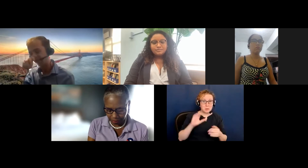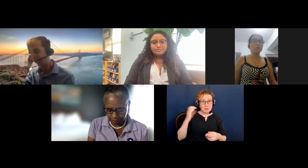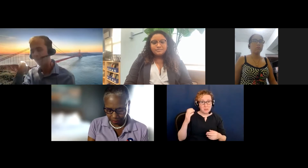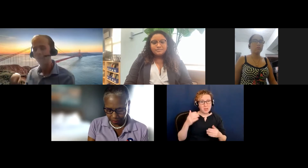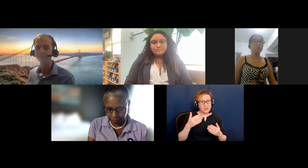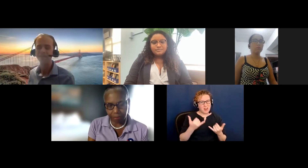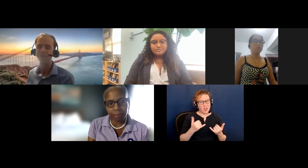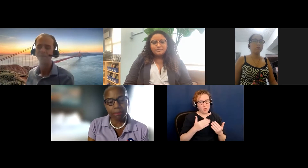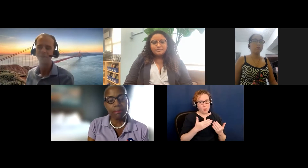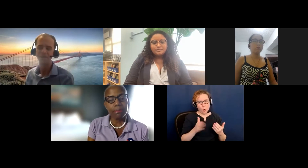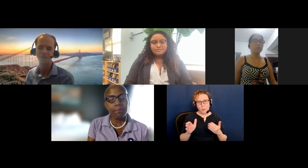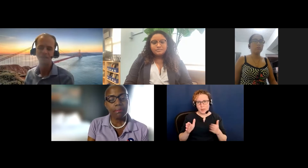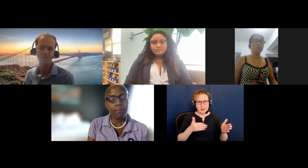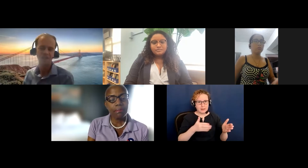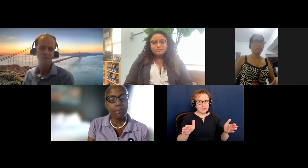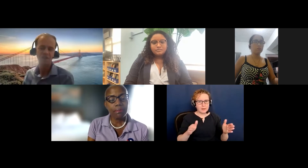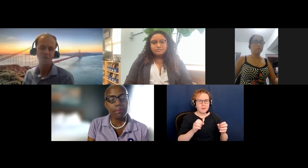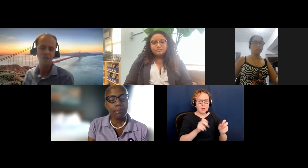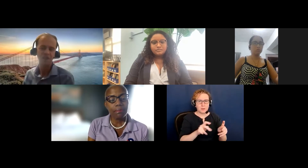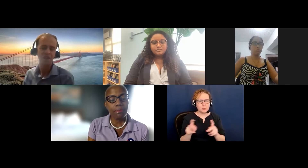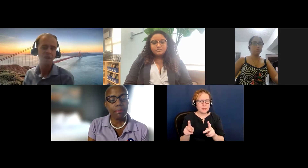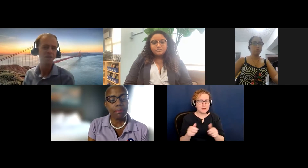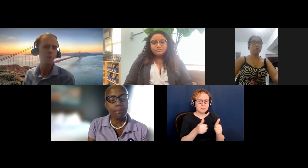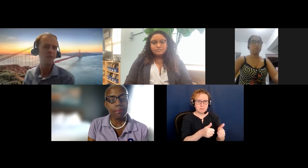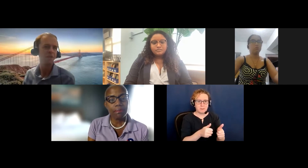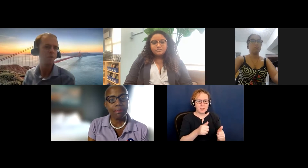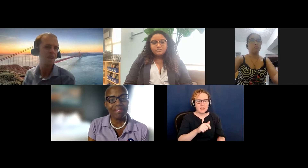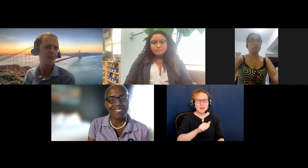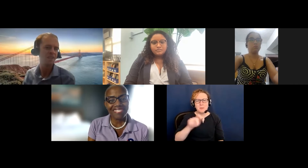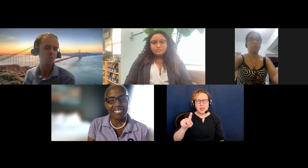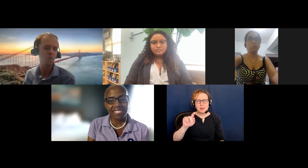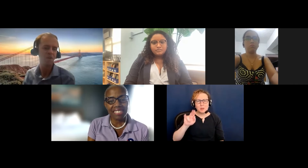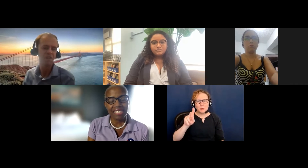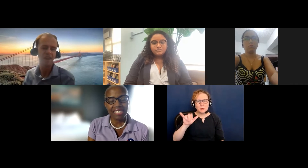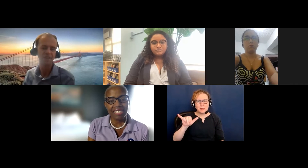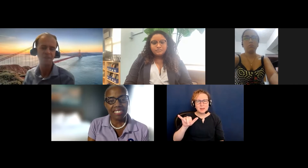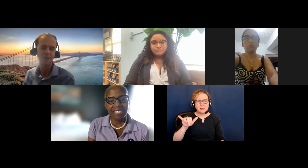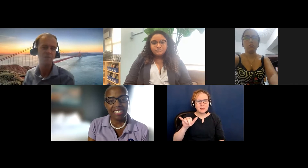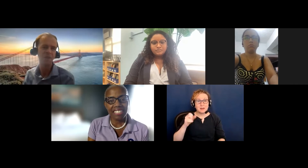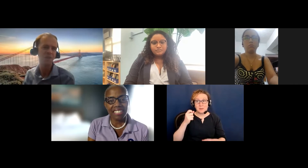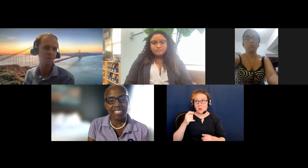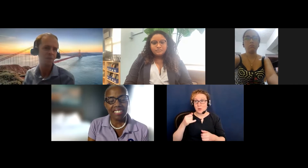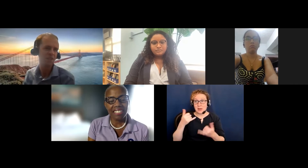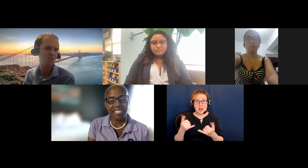I will go back to Judy before I ask, we are in the last seven minutes of the session.